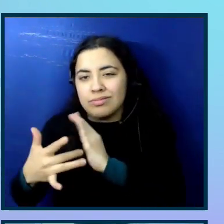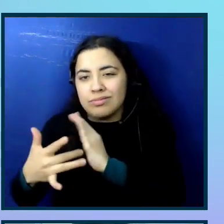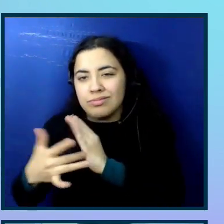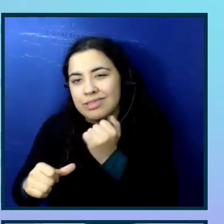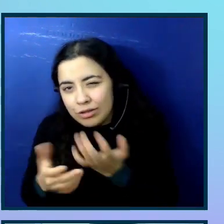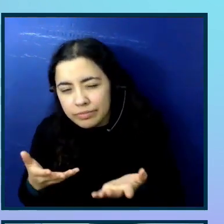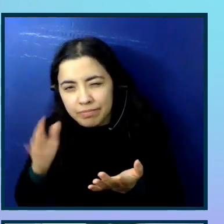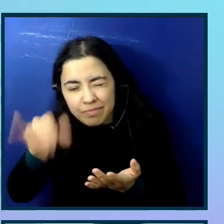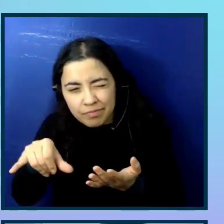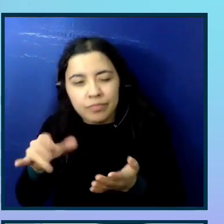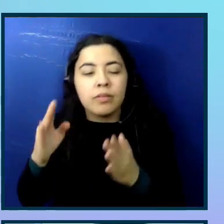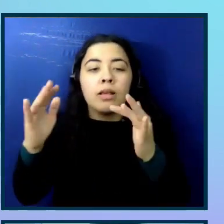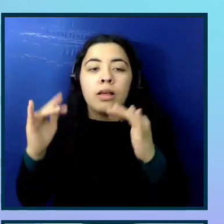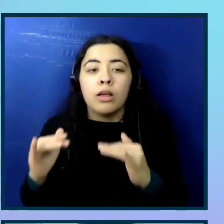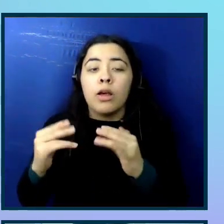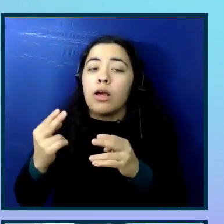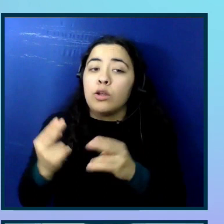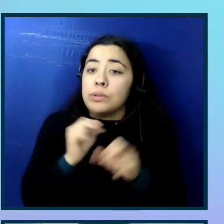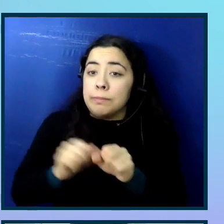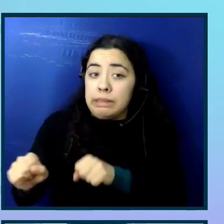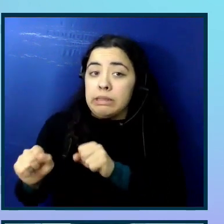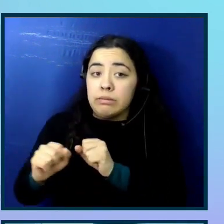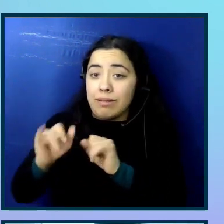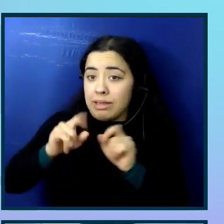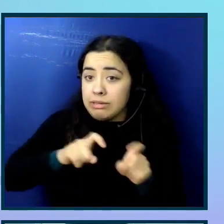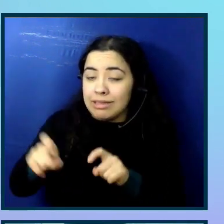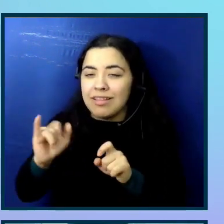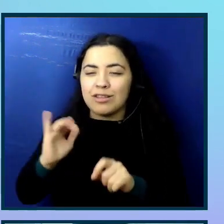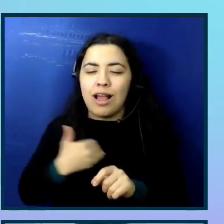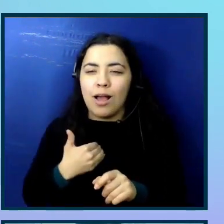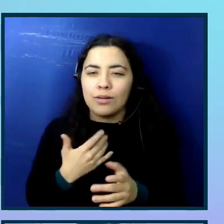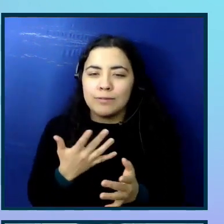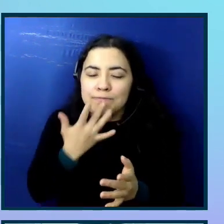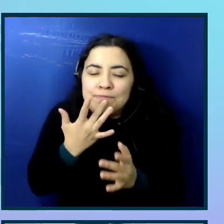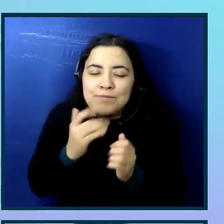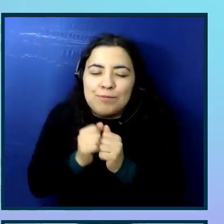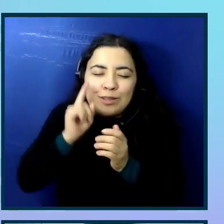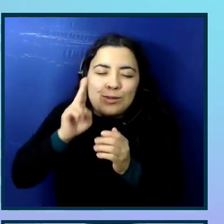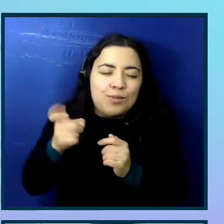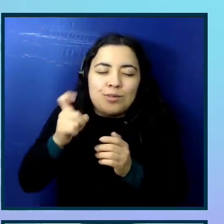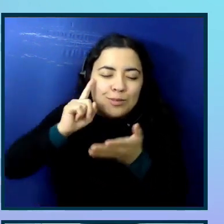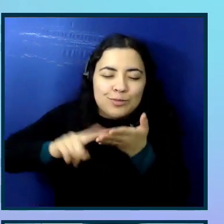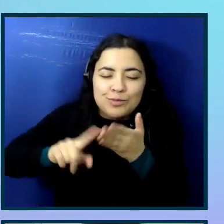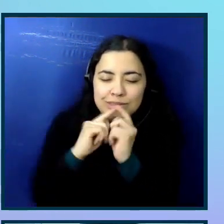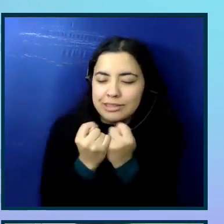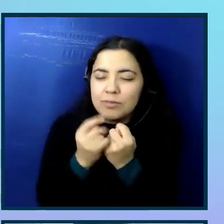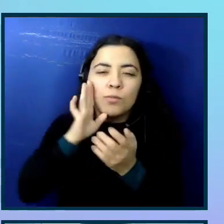And then of course, usability testing, which is our bread and butter and the UX research team. And we'll talk through as part of case study too,